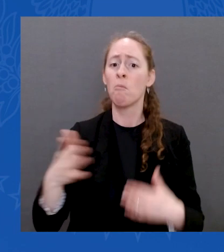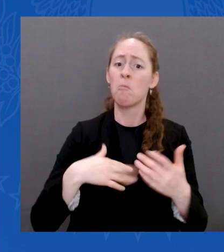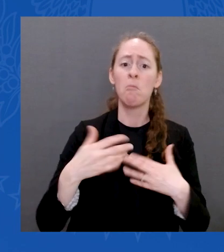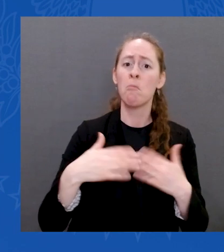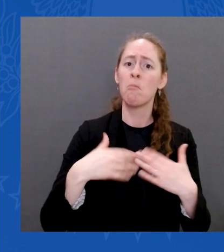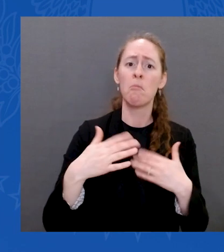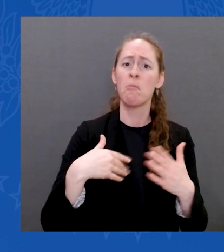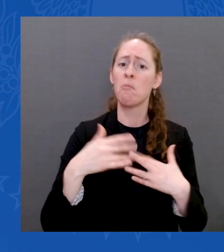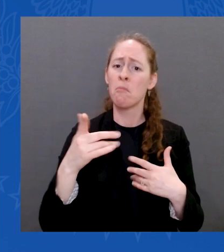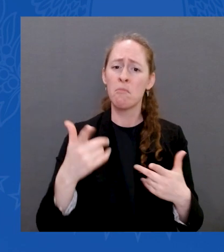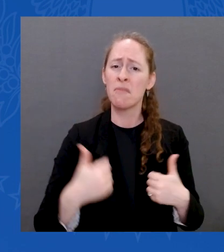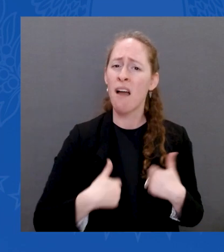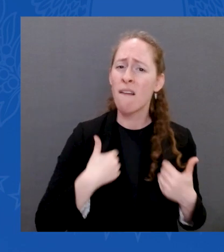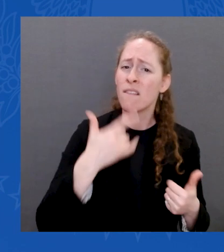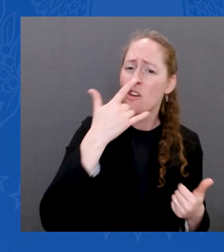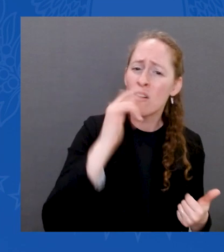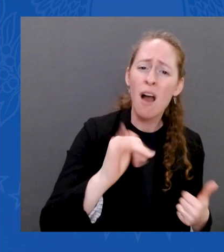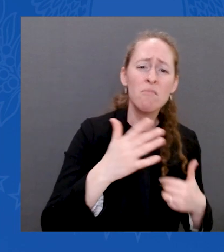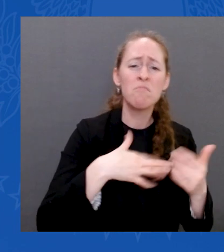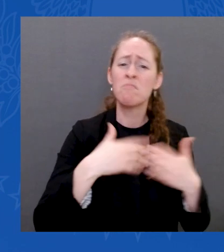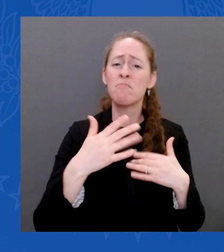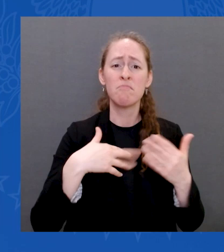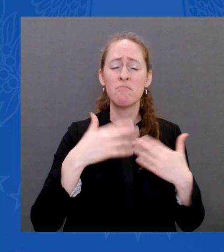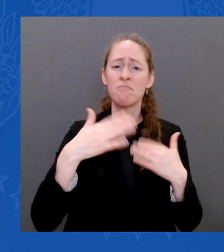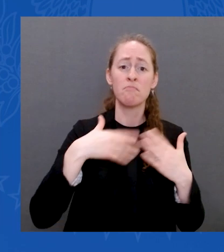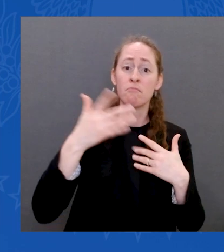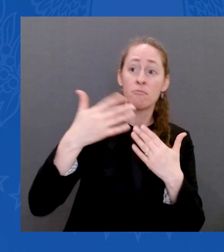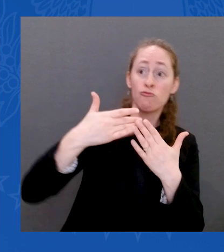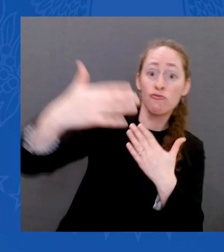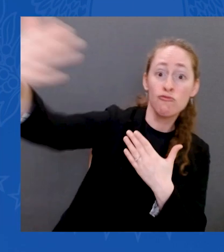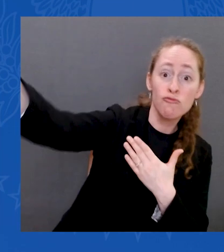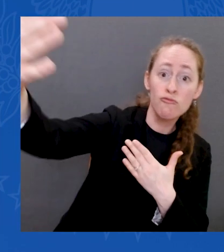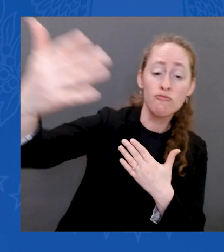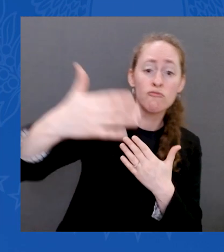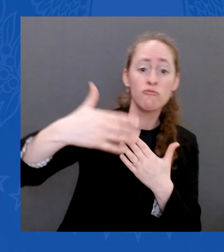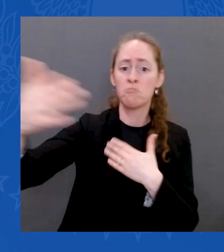and probably beyond. It matters. It matters.